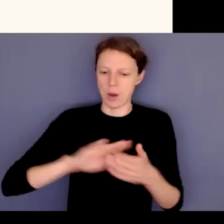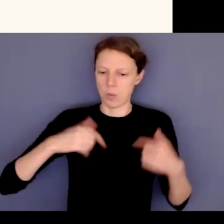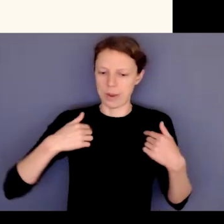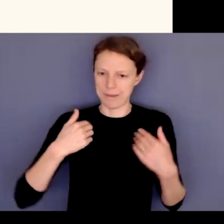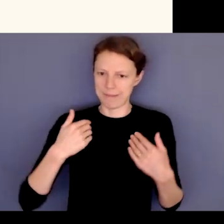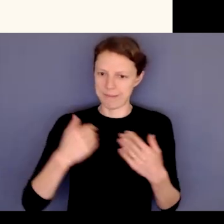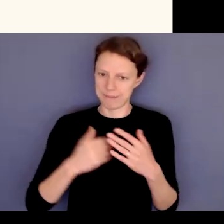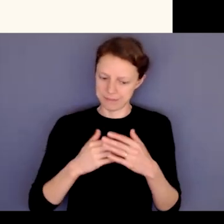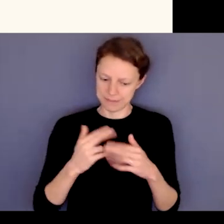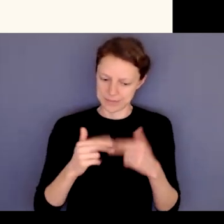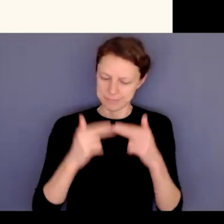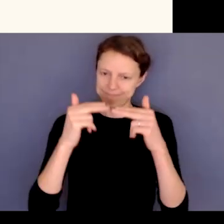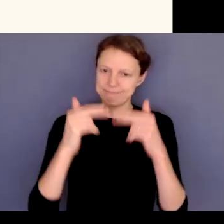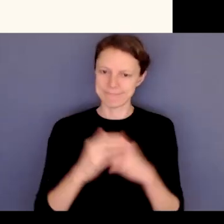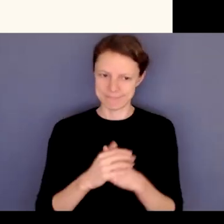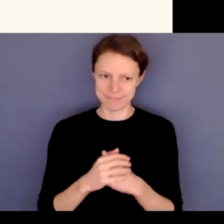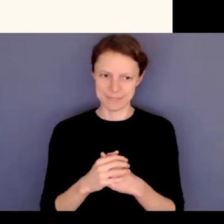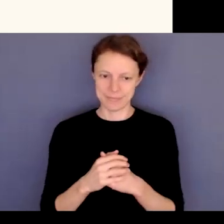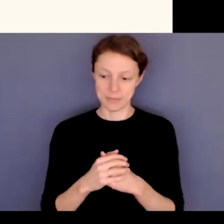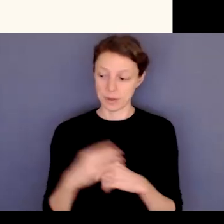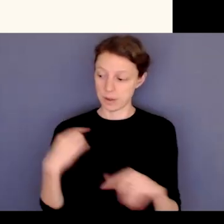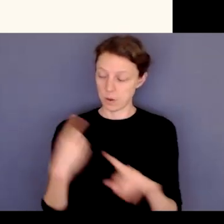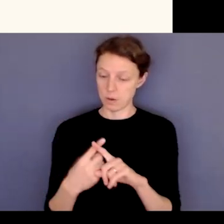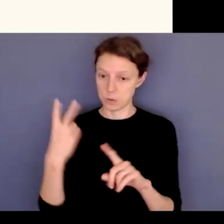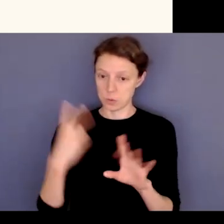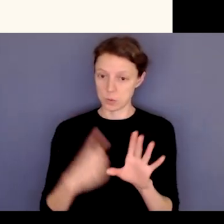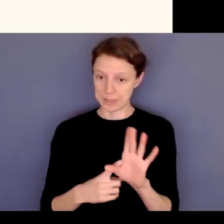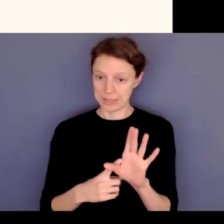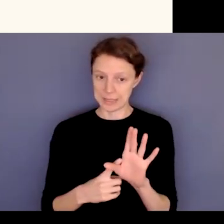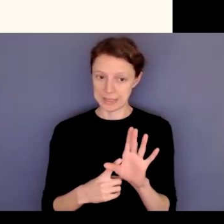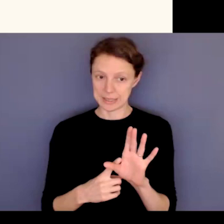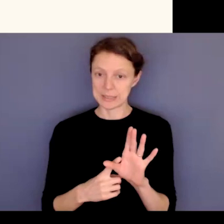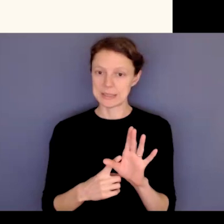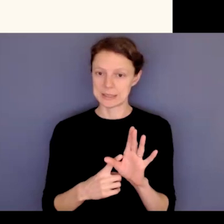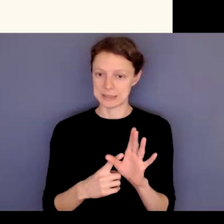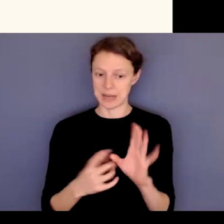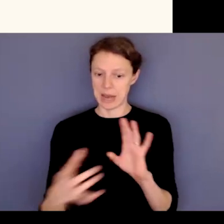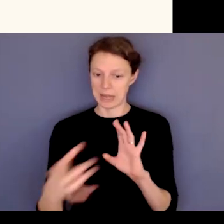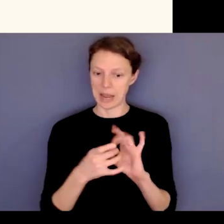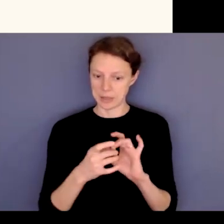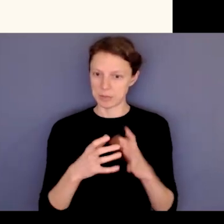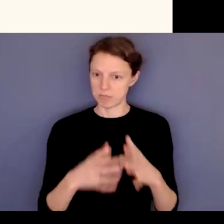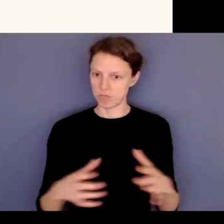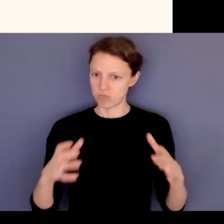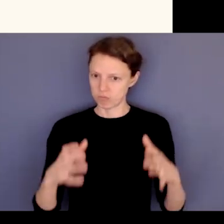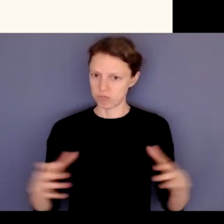Over two years, our engagement has grown significantly. We are this close to 1000 followers. Our posts now get a lot of